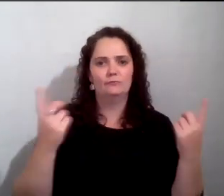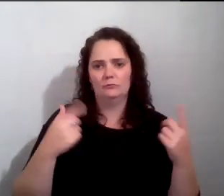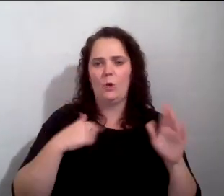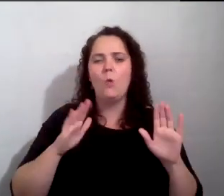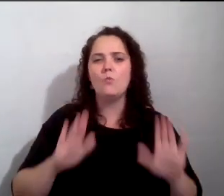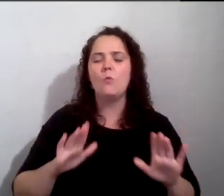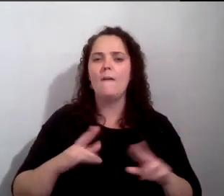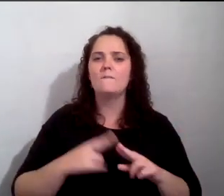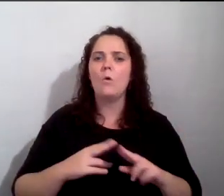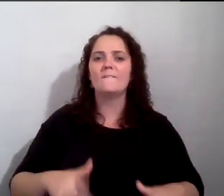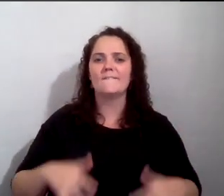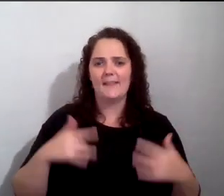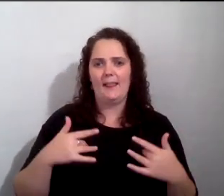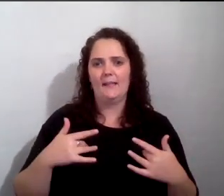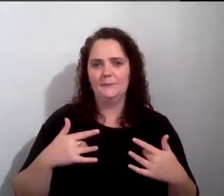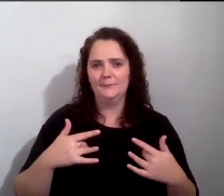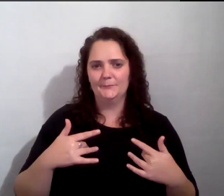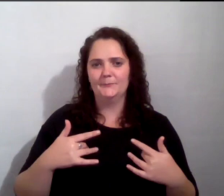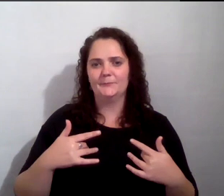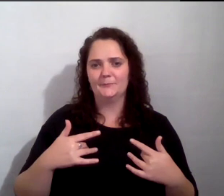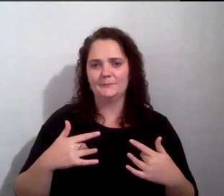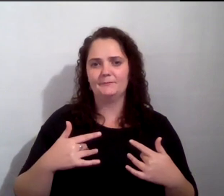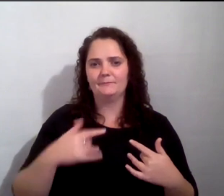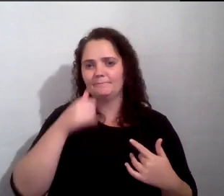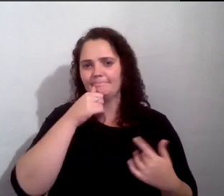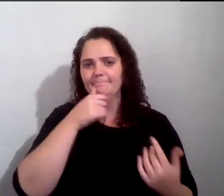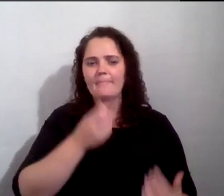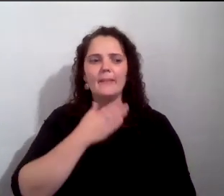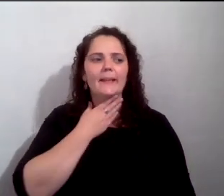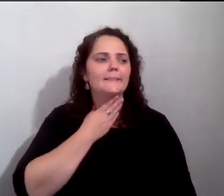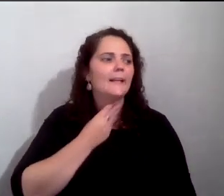of something like almost like a what would the feeling of a kind